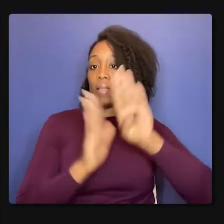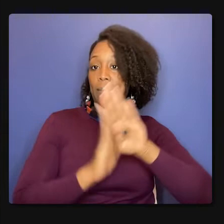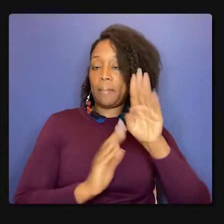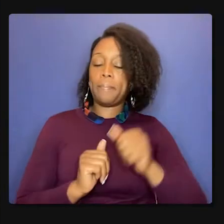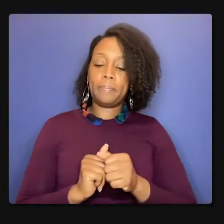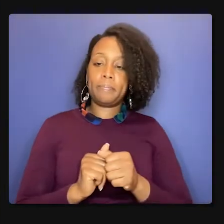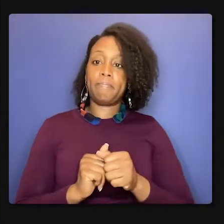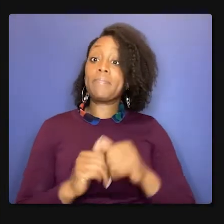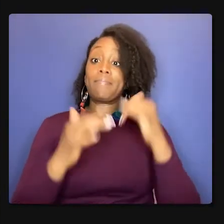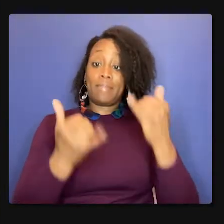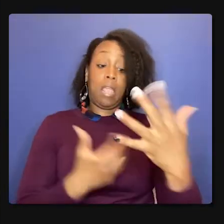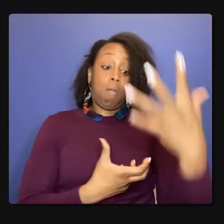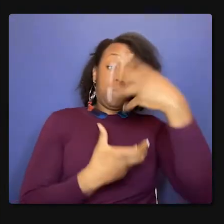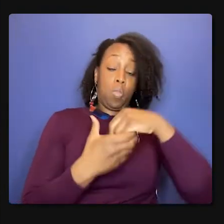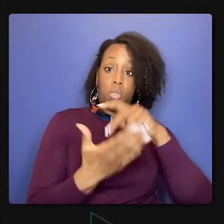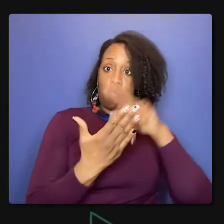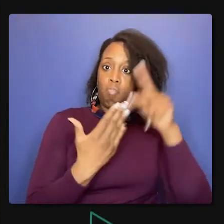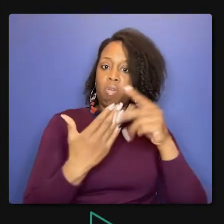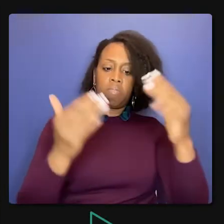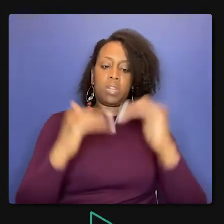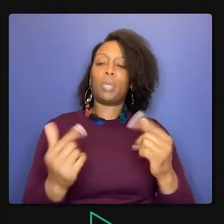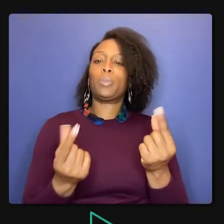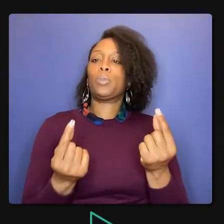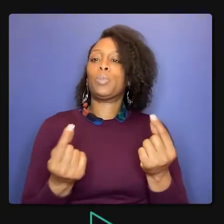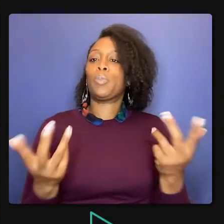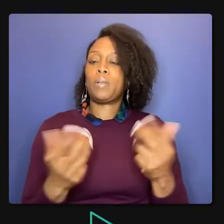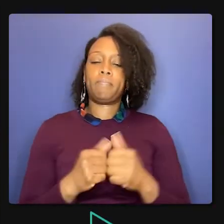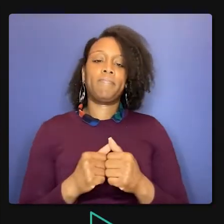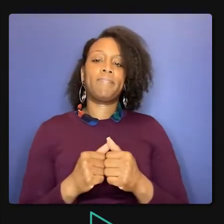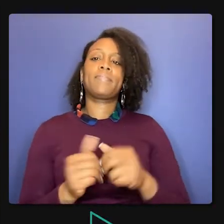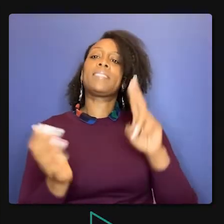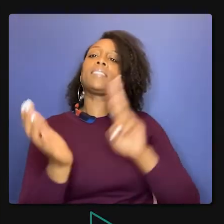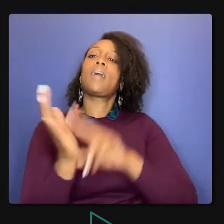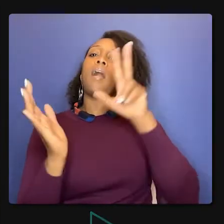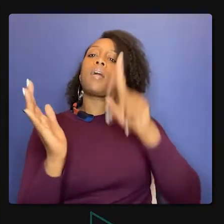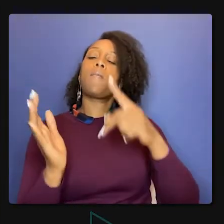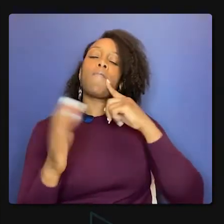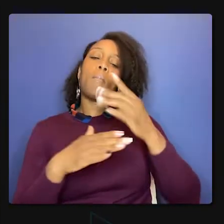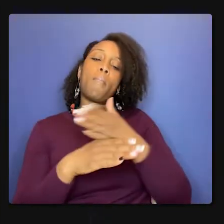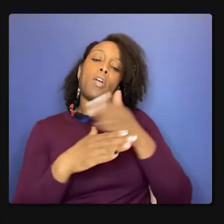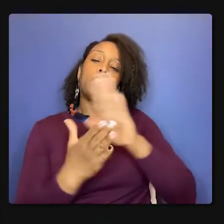Now that you're in the program, let's talk about your next step. Signing up for Partner Center.